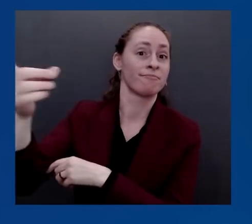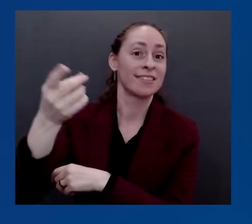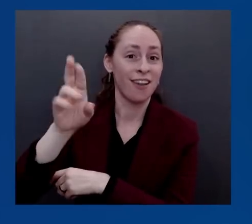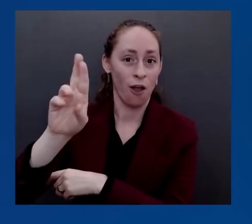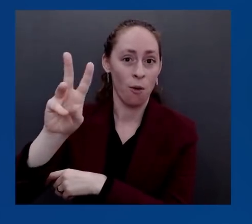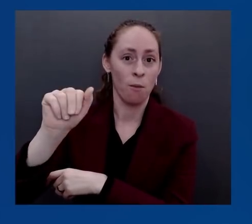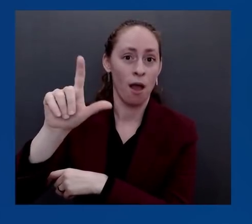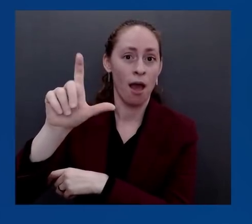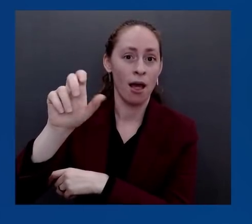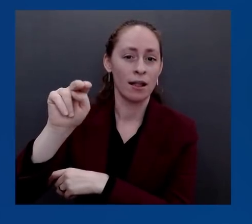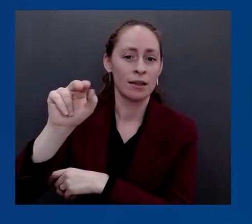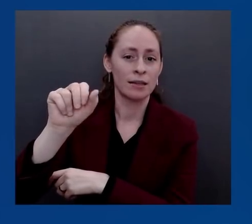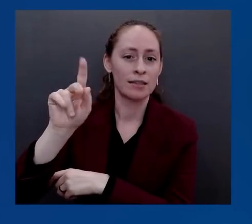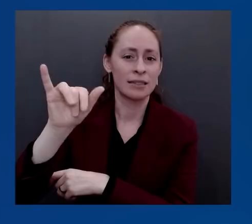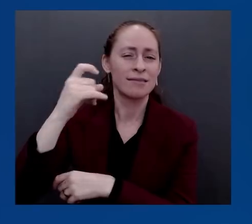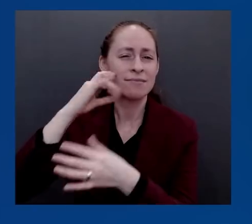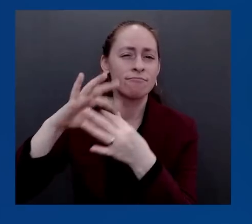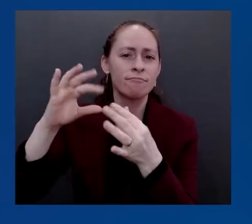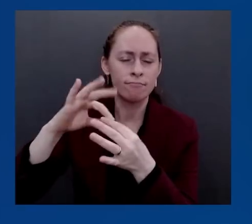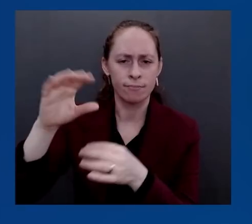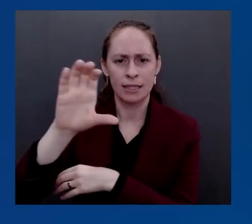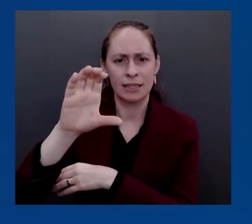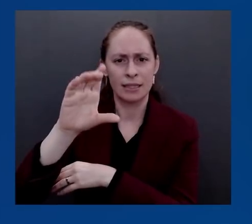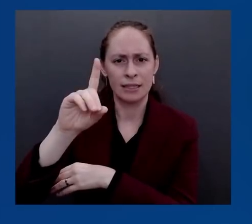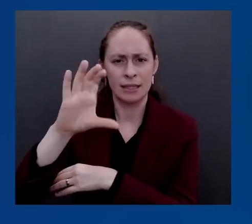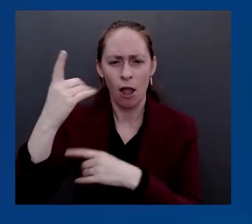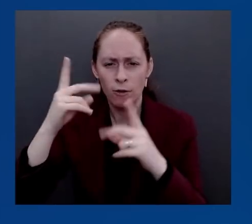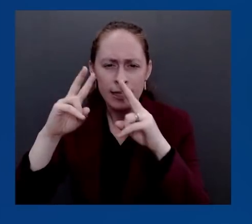including mask guidance, in light of declining cases and hospitalization.